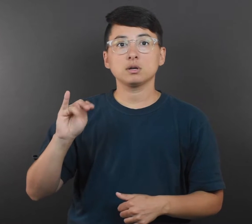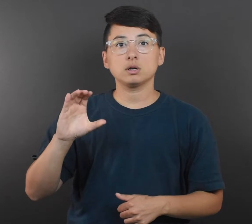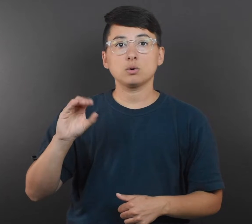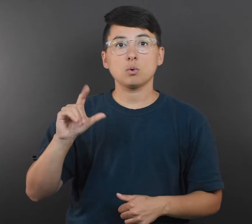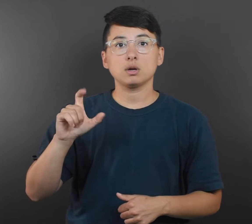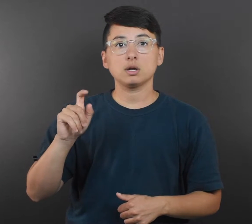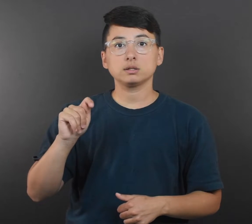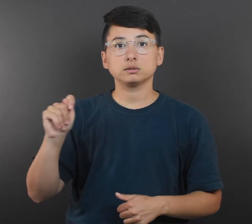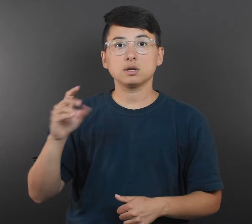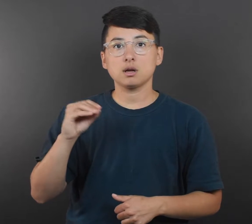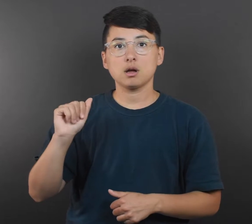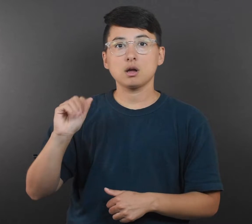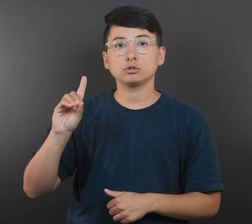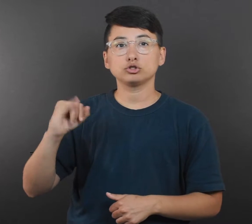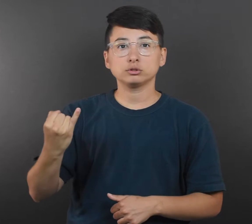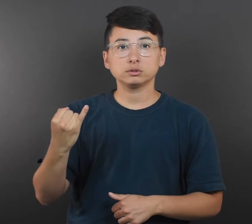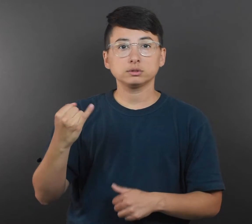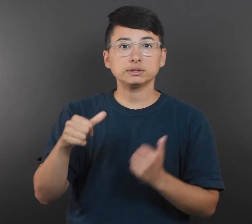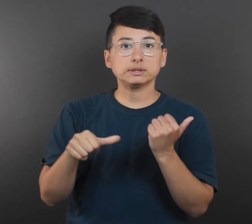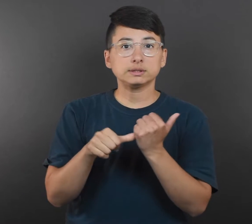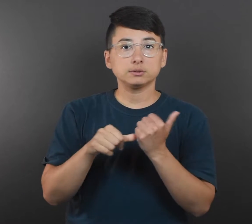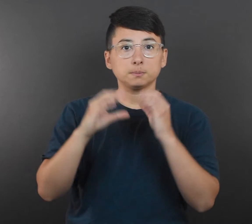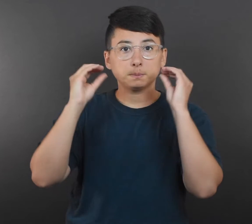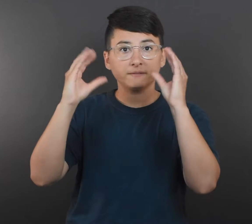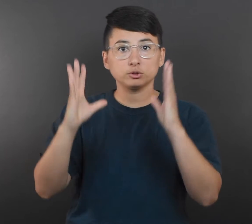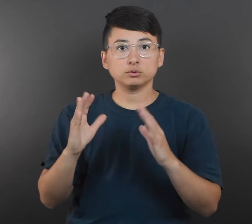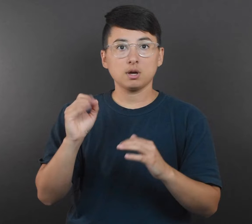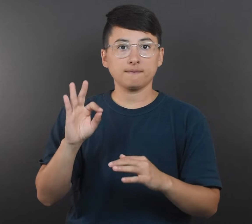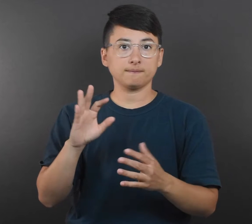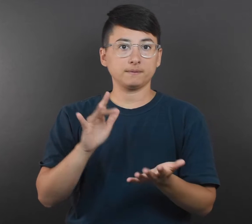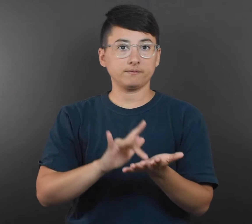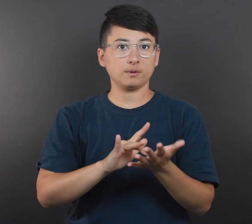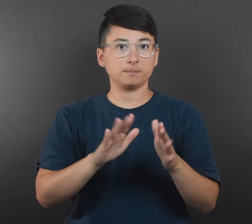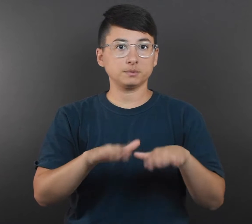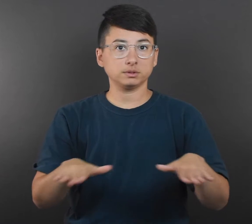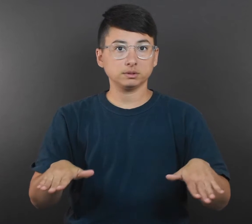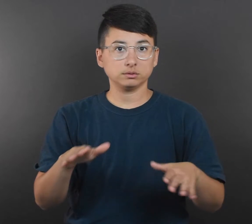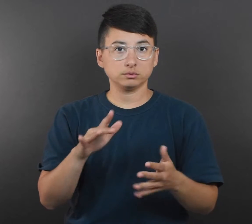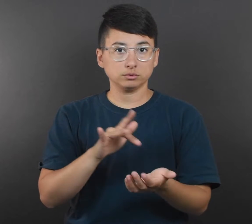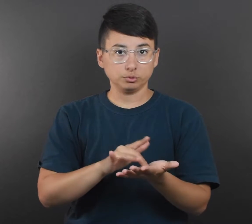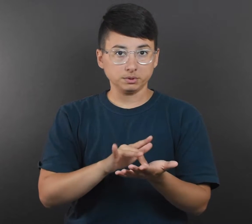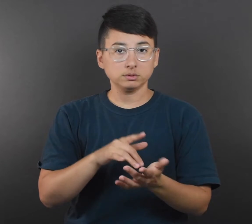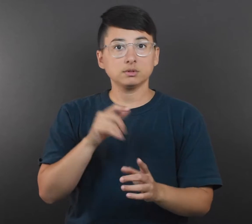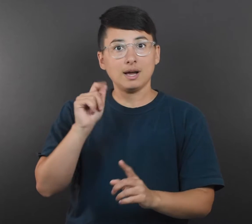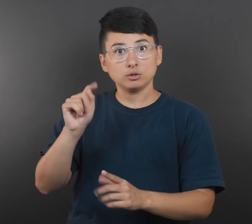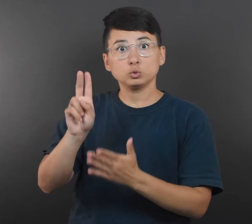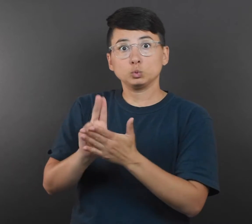with a safe and effective vaccine,” said Dr. Nathan Chomilo pediatrician at Park Nicollet